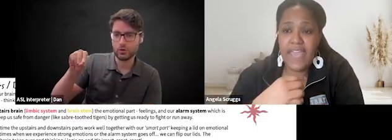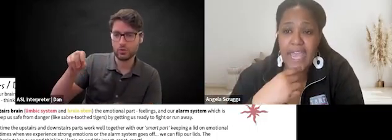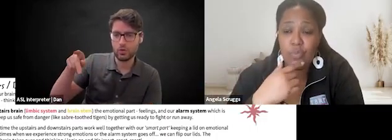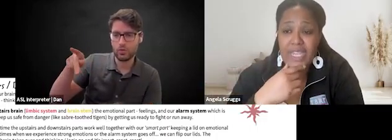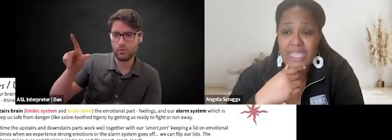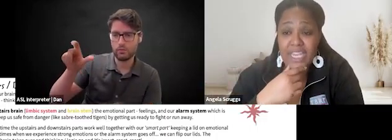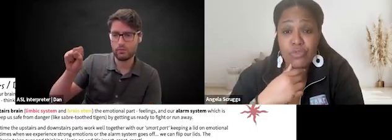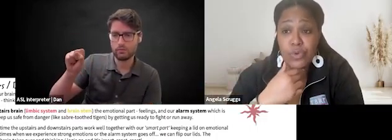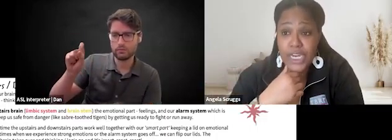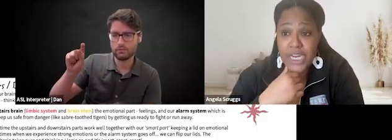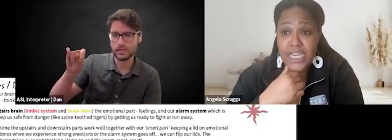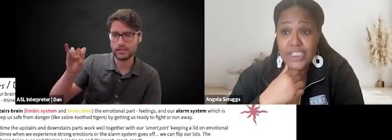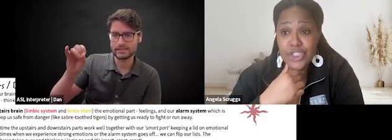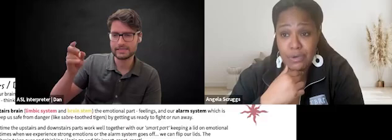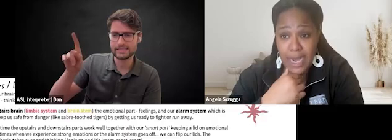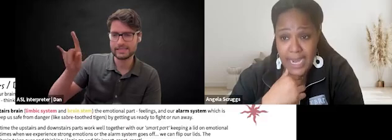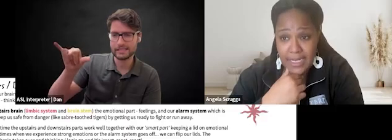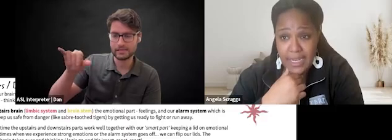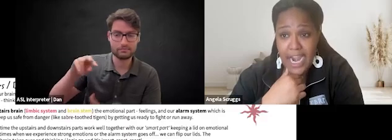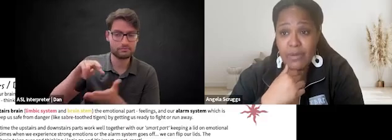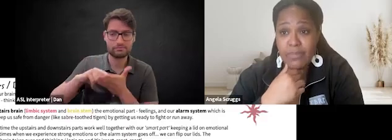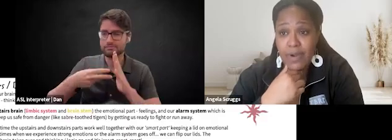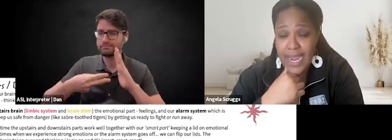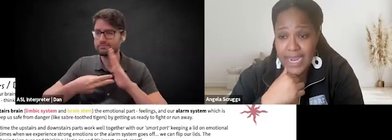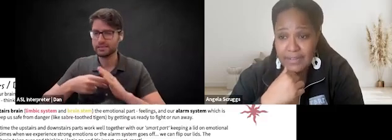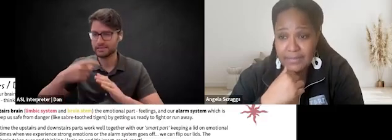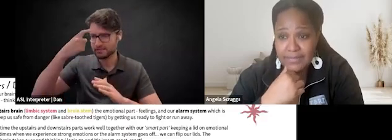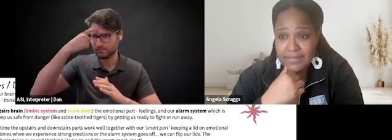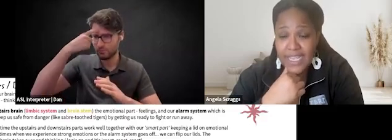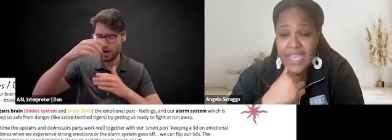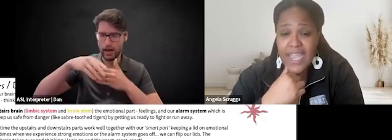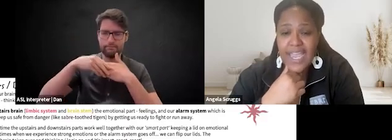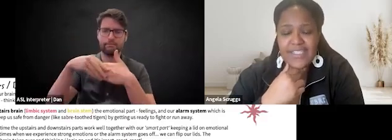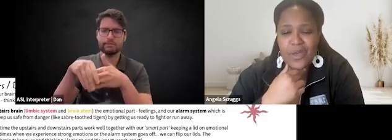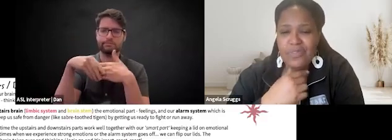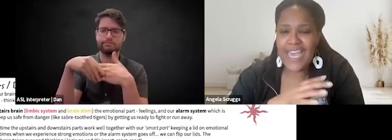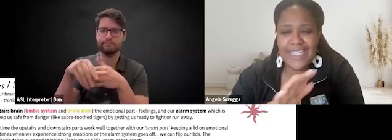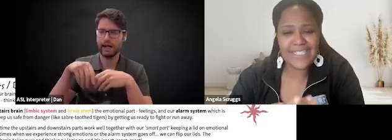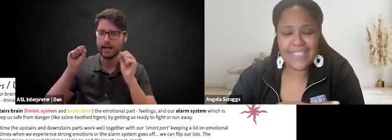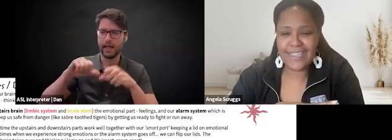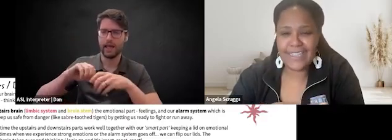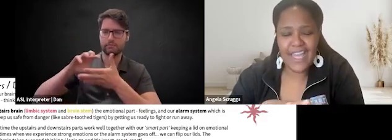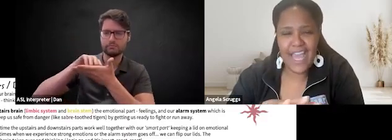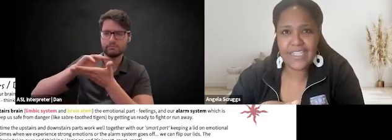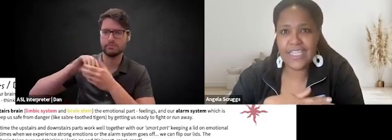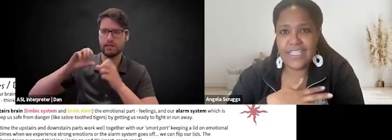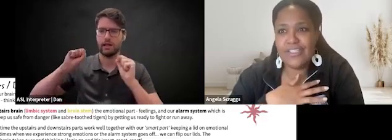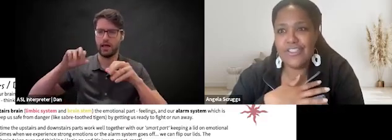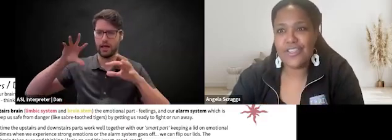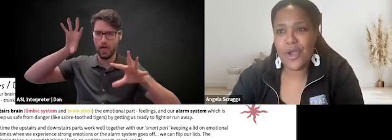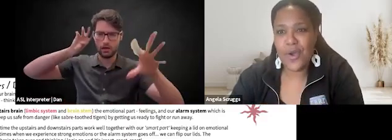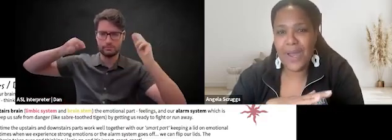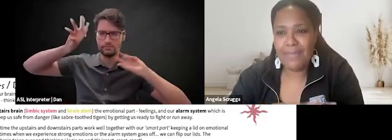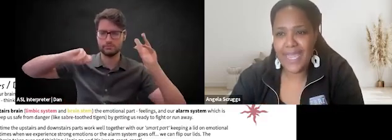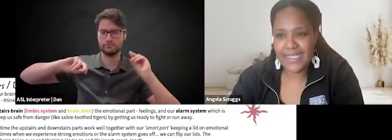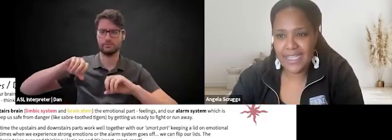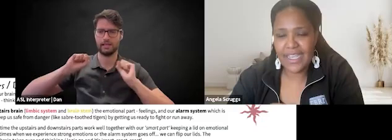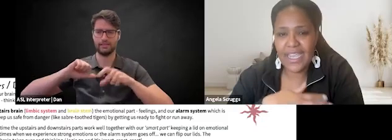that we can retrain our brain. And so that is-- I just think that is so amazing.